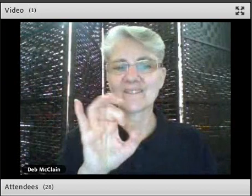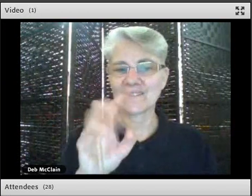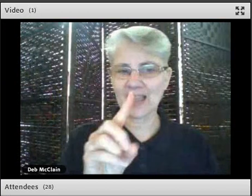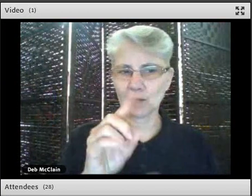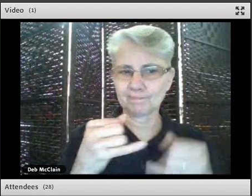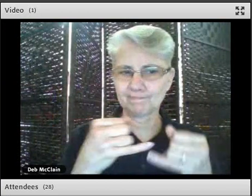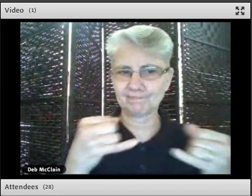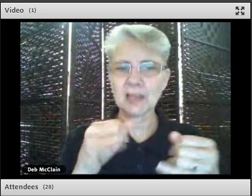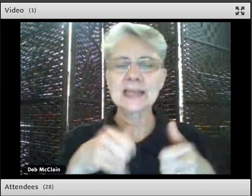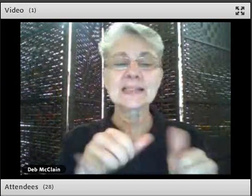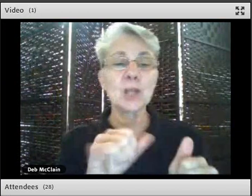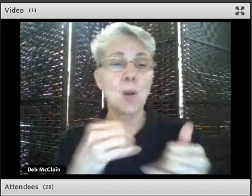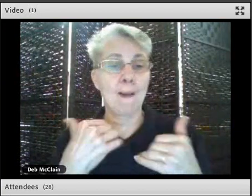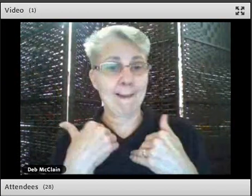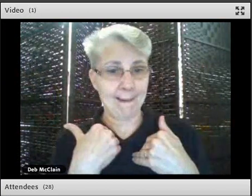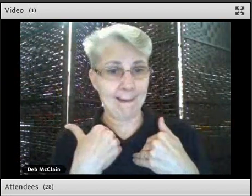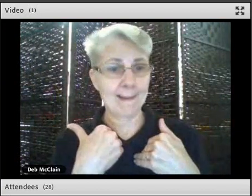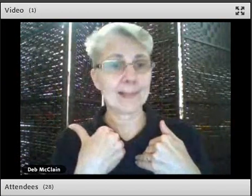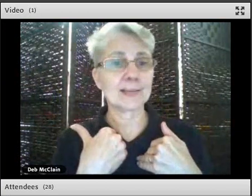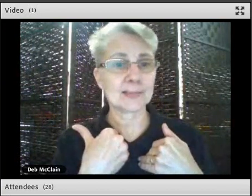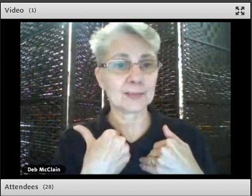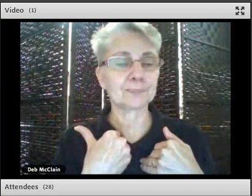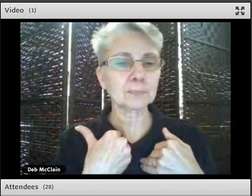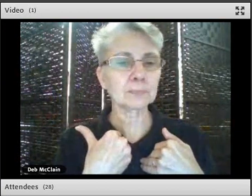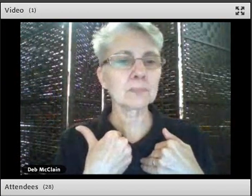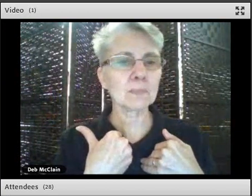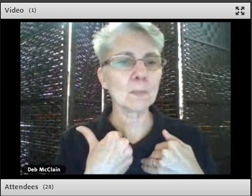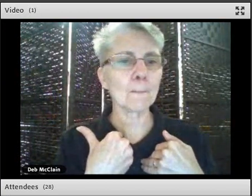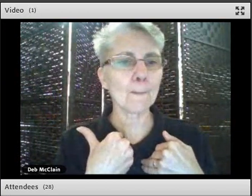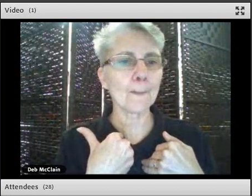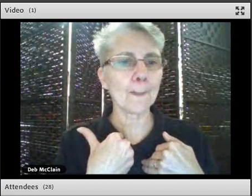the preferred title, but it will also include information